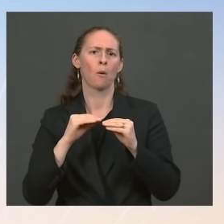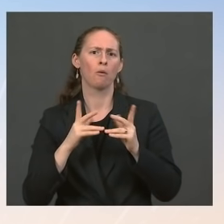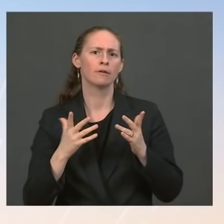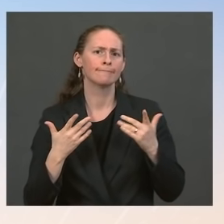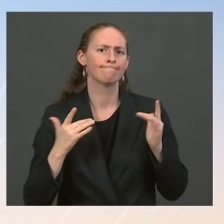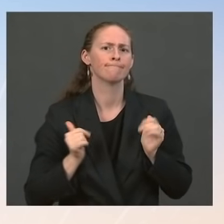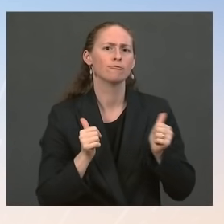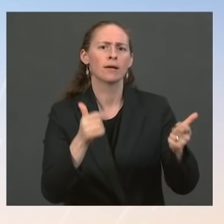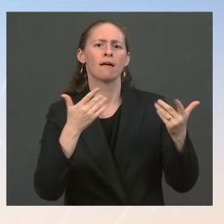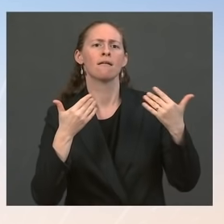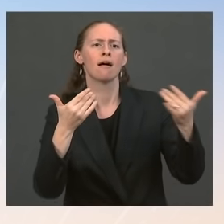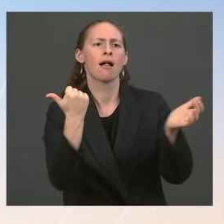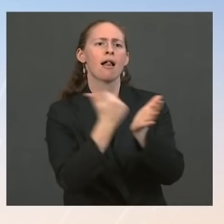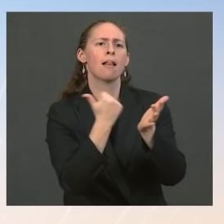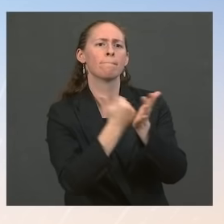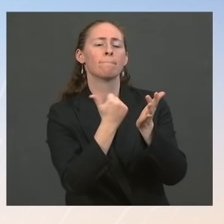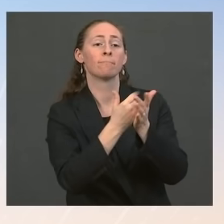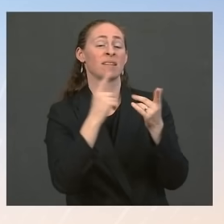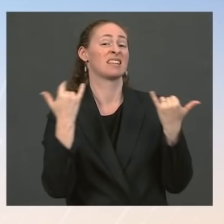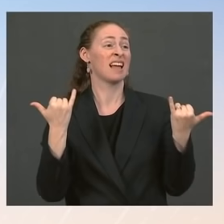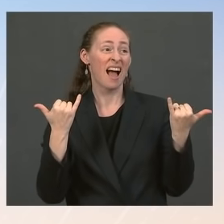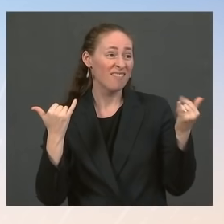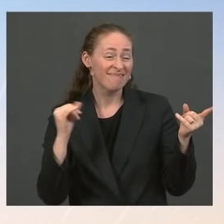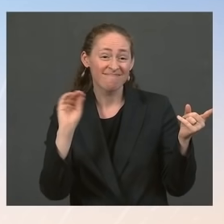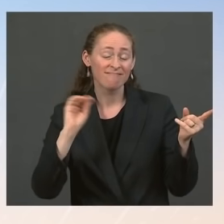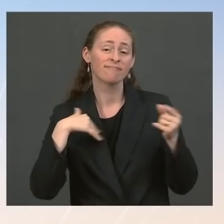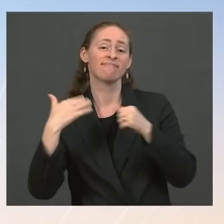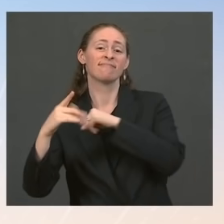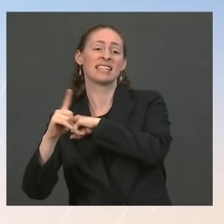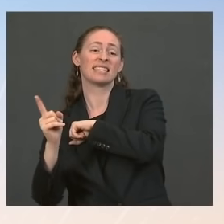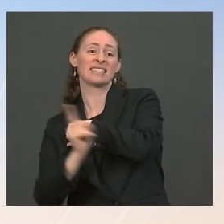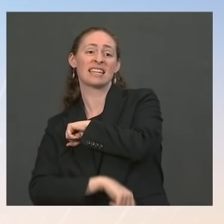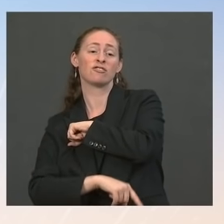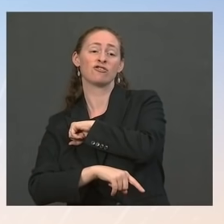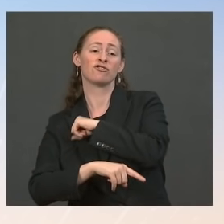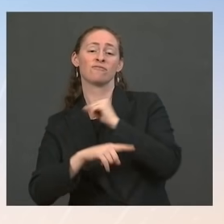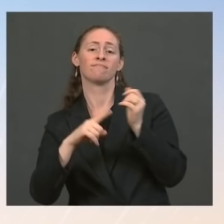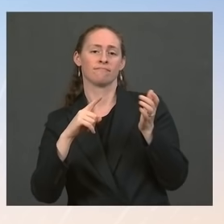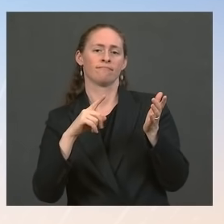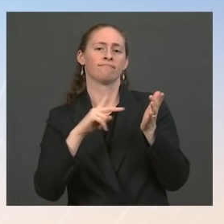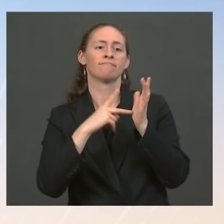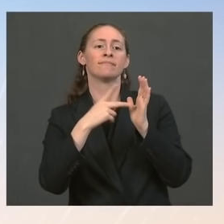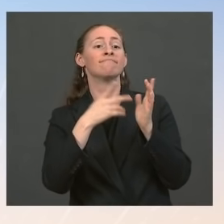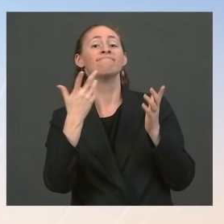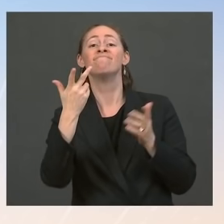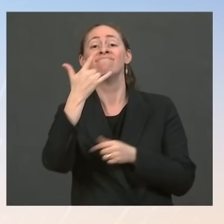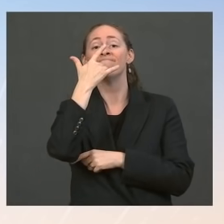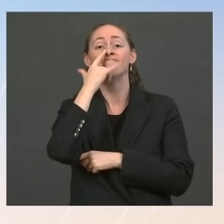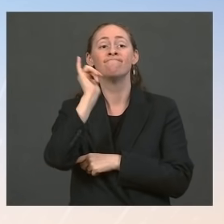the executive order gives sanctions authority. This would be -- imposing targeted sanctions would be the next step here.